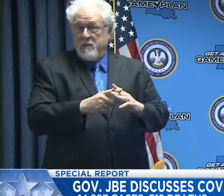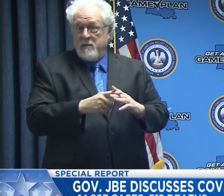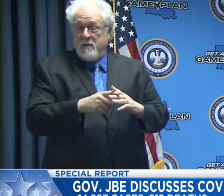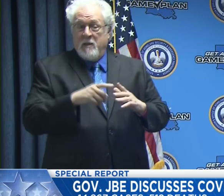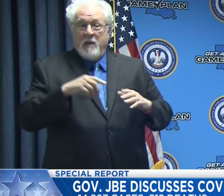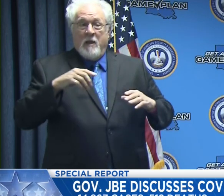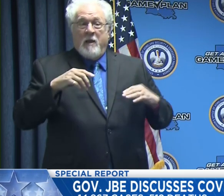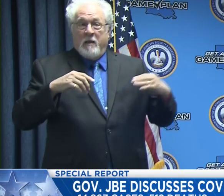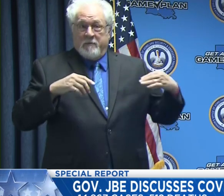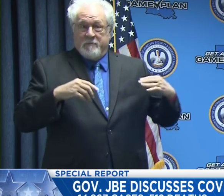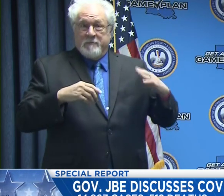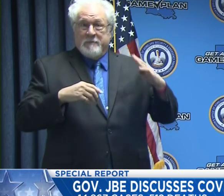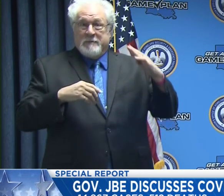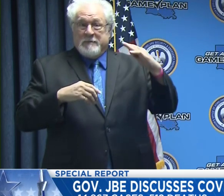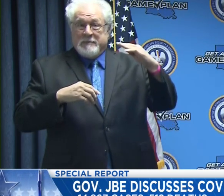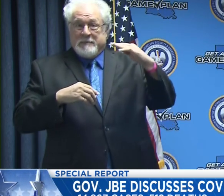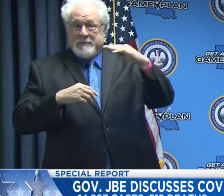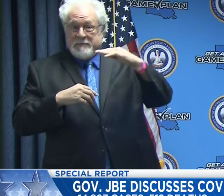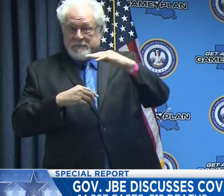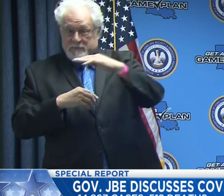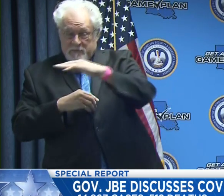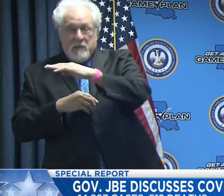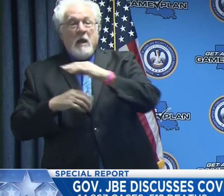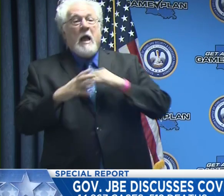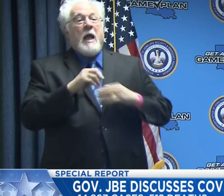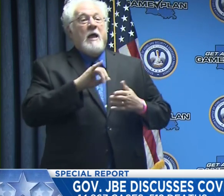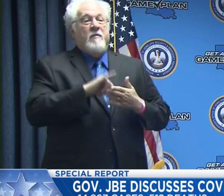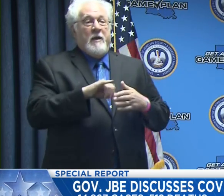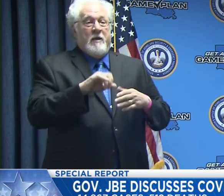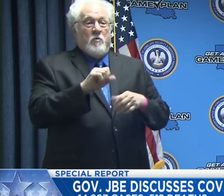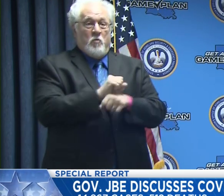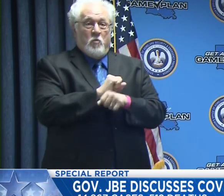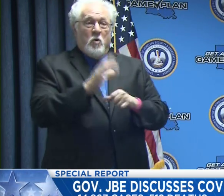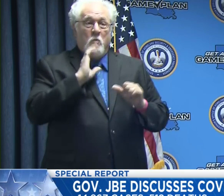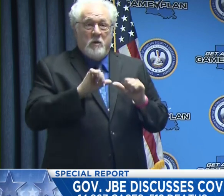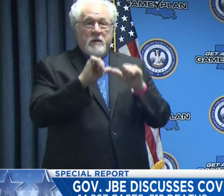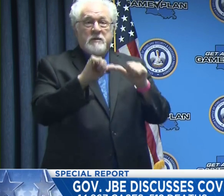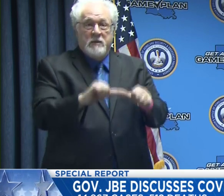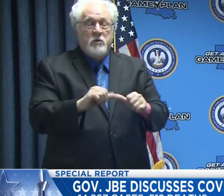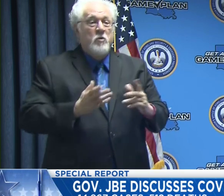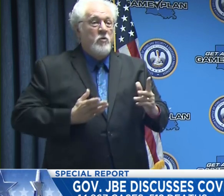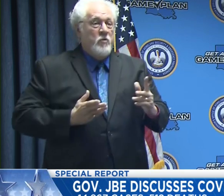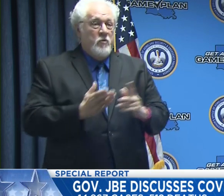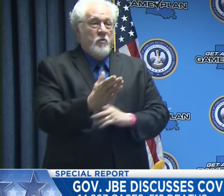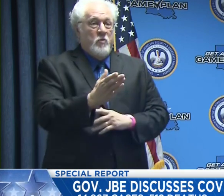MEASURES WE PUT IN PLACE WEEKS AGO ARE BEARING REAL RESULTS. WE'RE HOPEFUL WE SEE THE BEGINNING OF THE FLATTENING OF